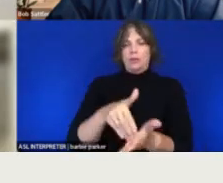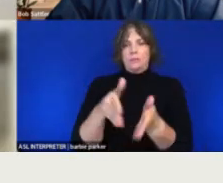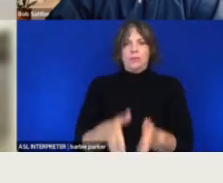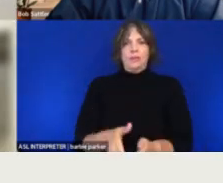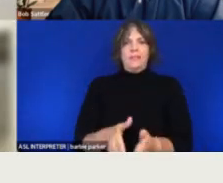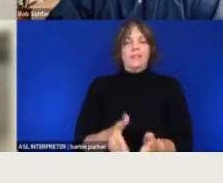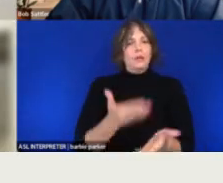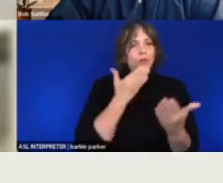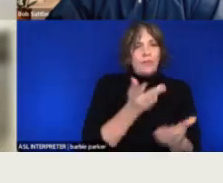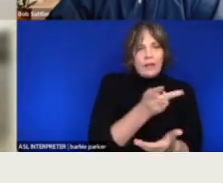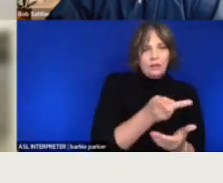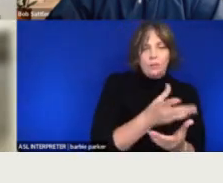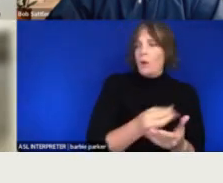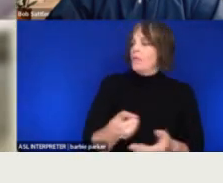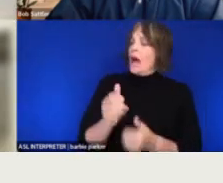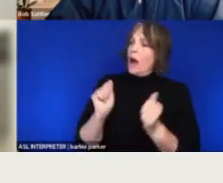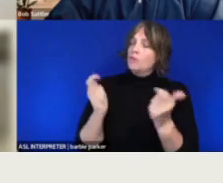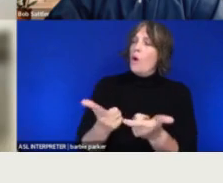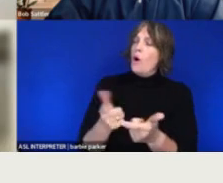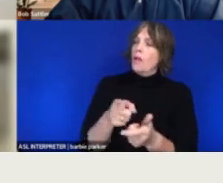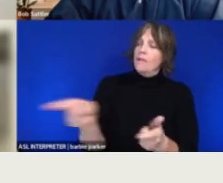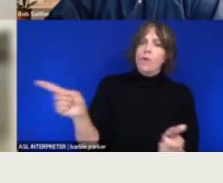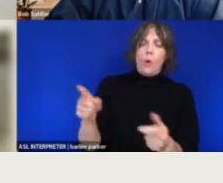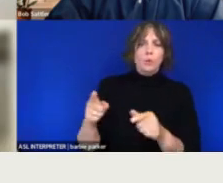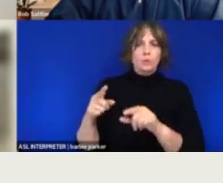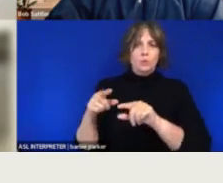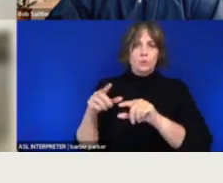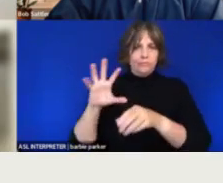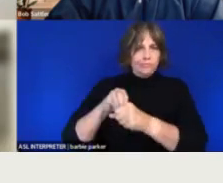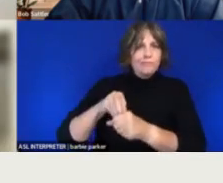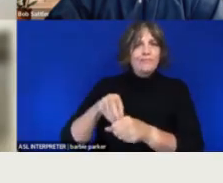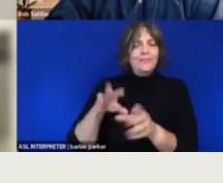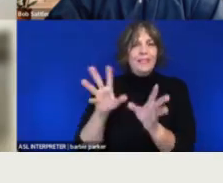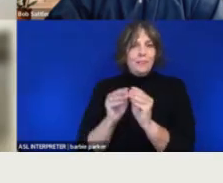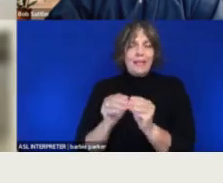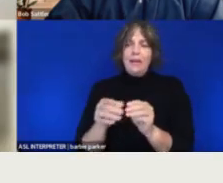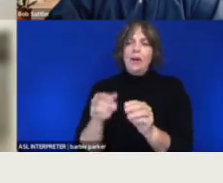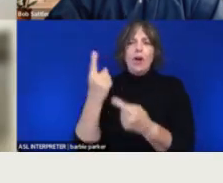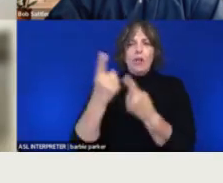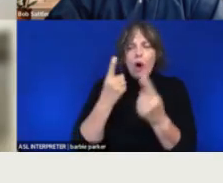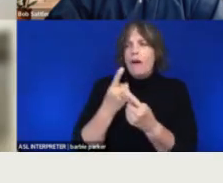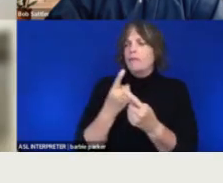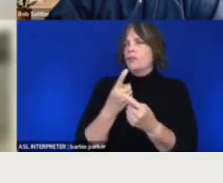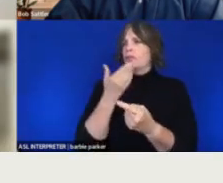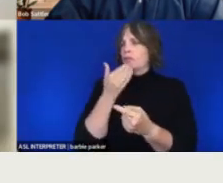so many reflective, wonderful, thoughtful comments in chat. We really appreciate it. All right,